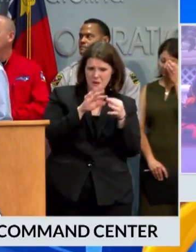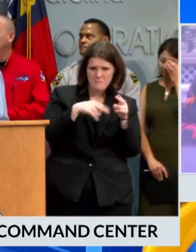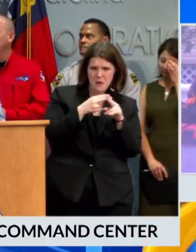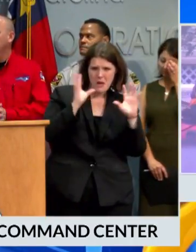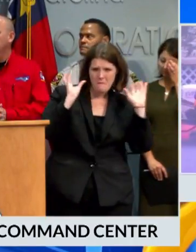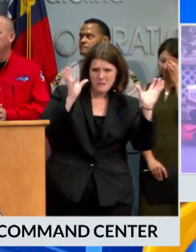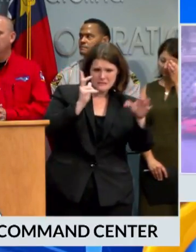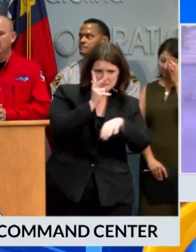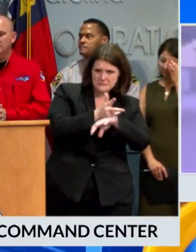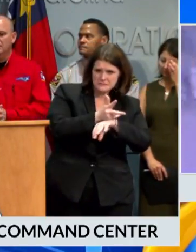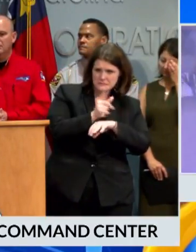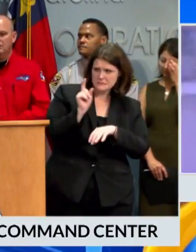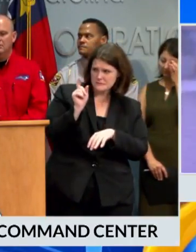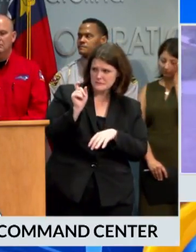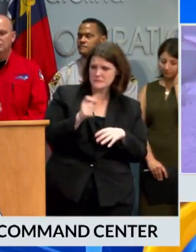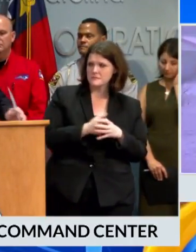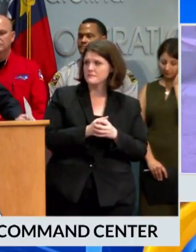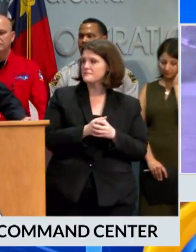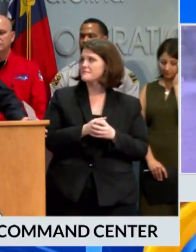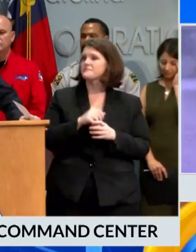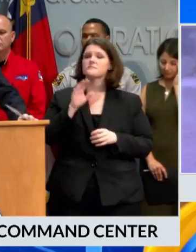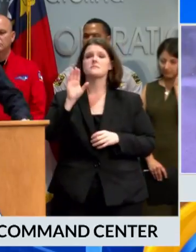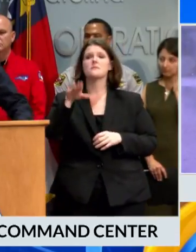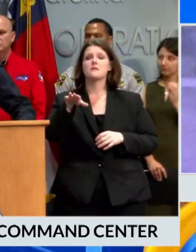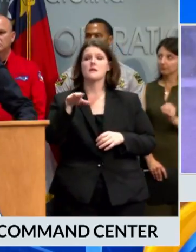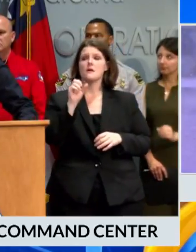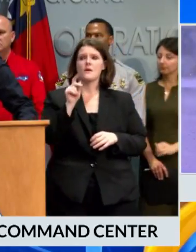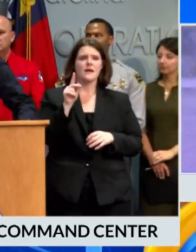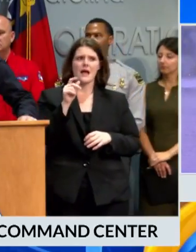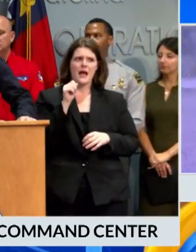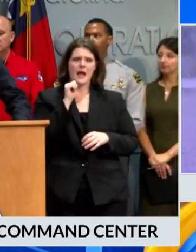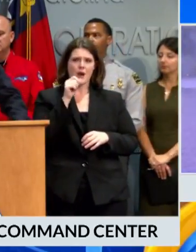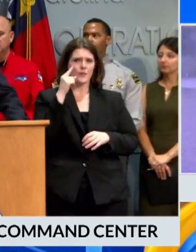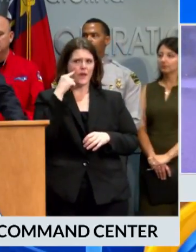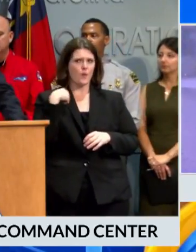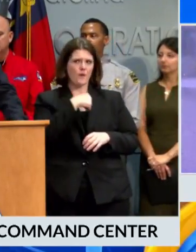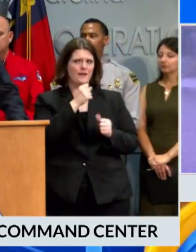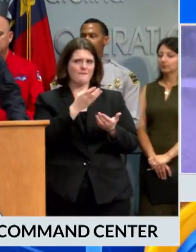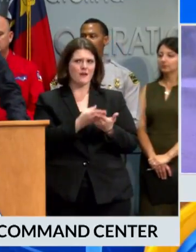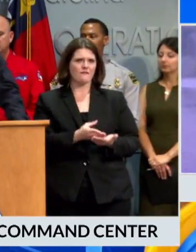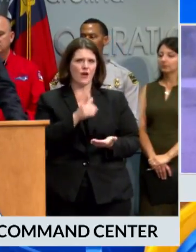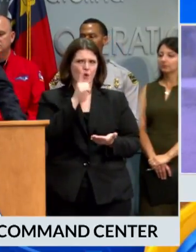IS THAT THAT THEY WILL BE NEEDED OR DO WE HAVE TOO MANY AMBULANCES? CAN SOMEONE SPEAK TO THAT?